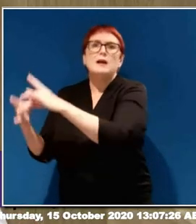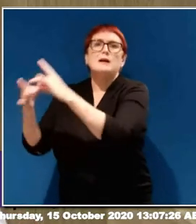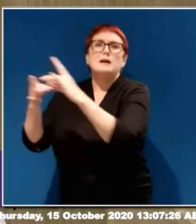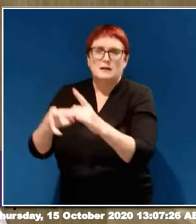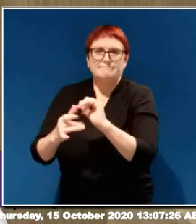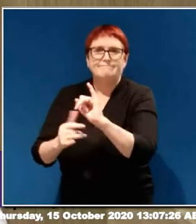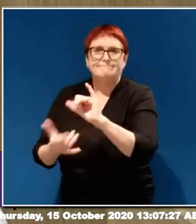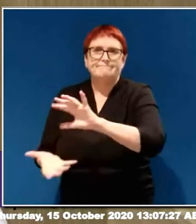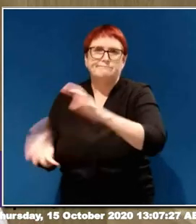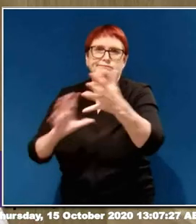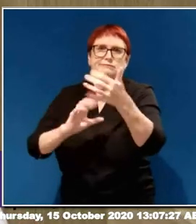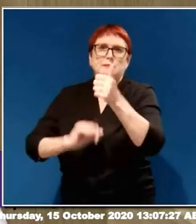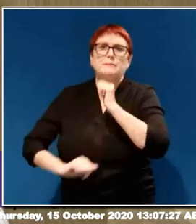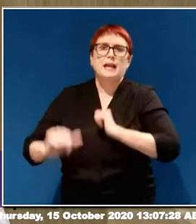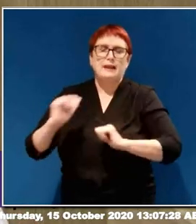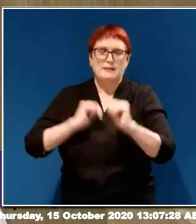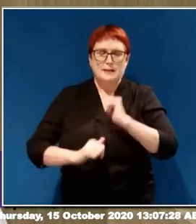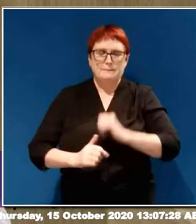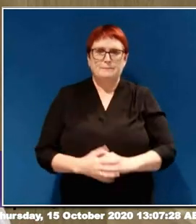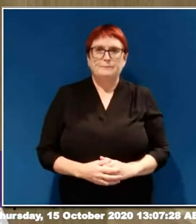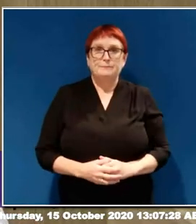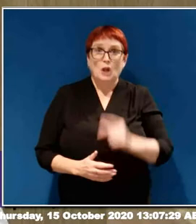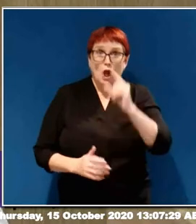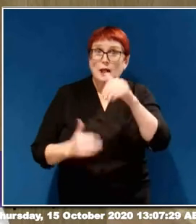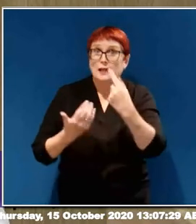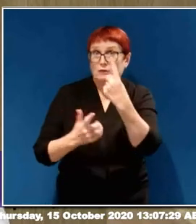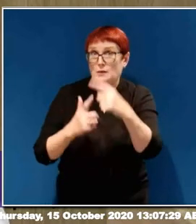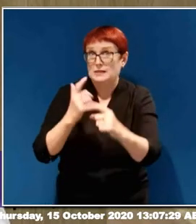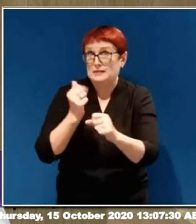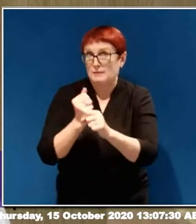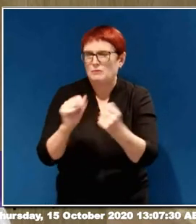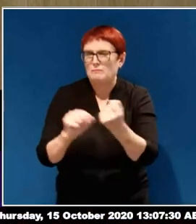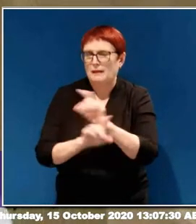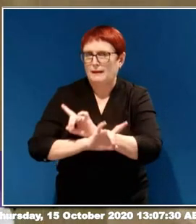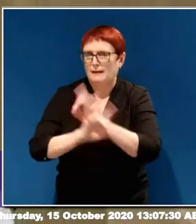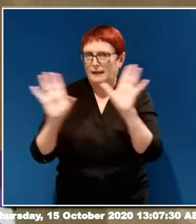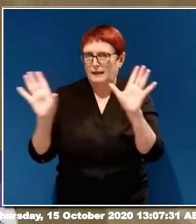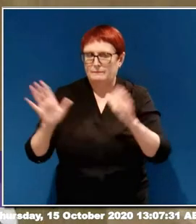an example where I've read a student was,